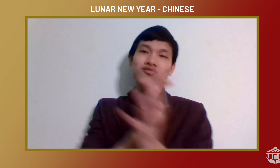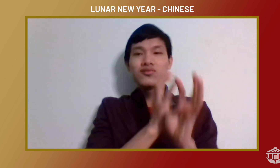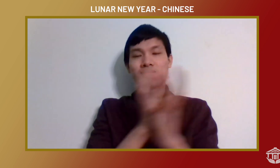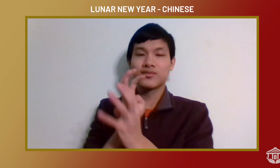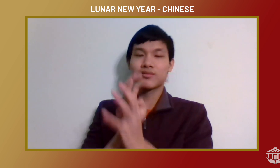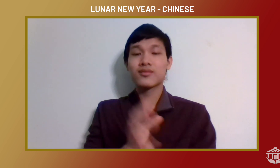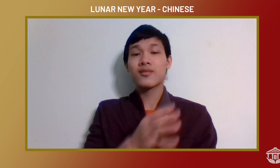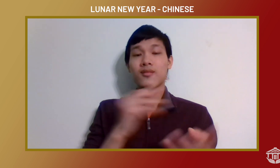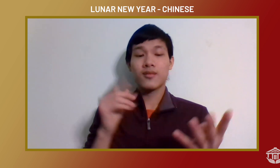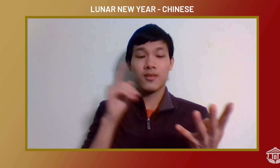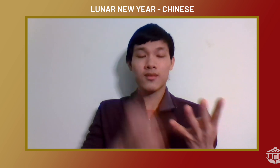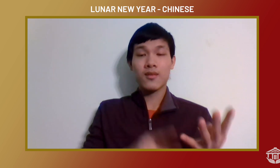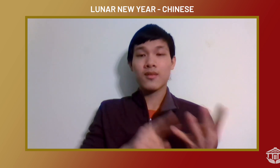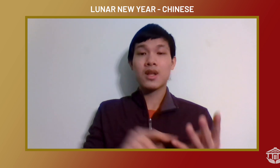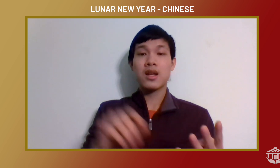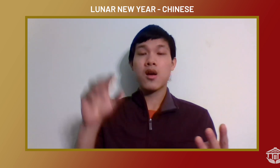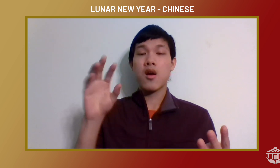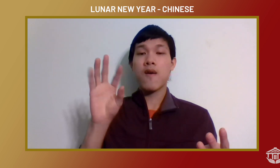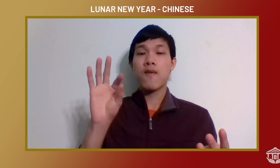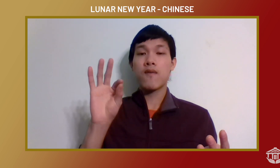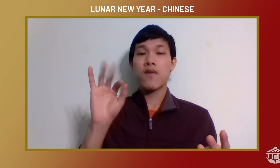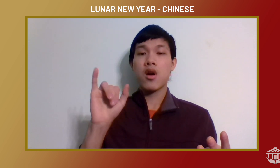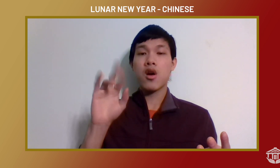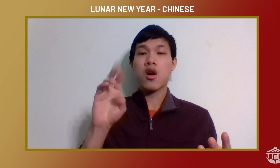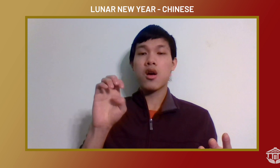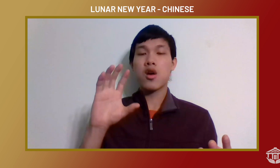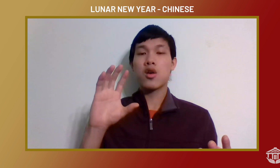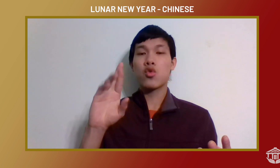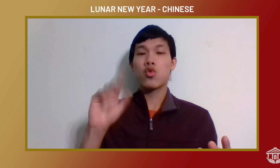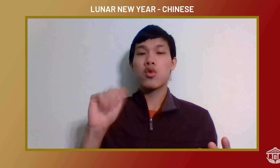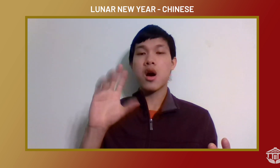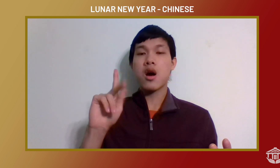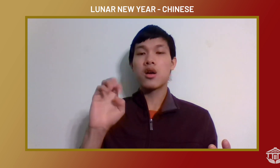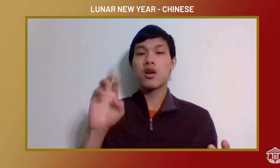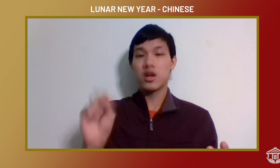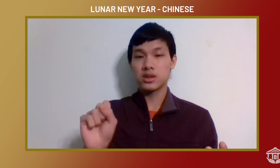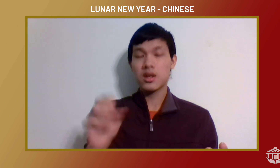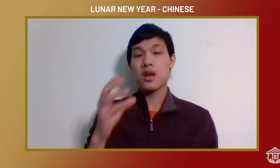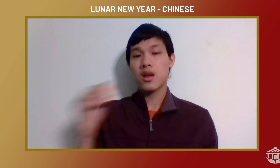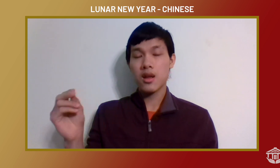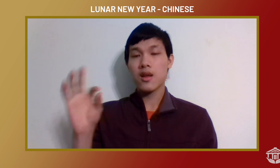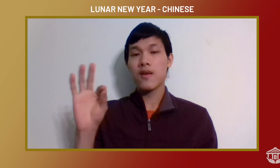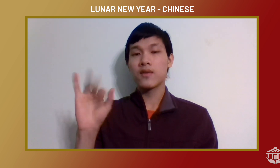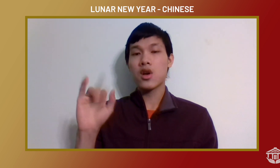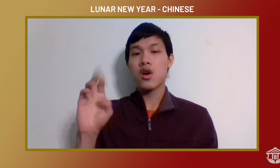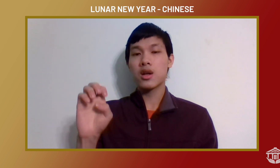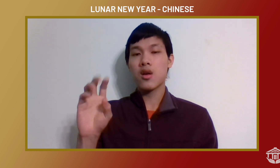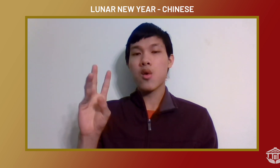people put on the costume and perform. We also celebrate with firecrackers or